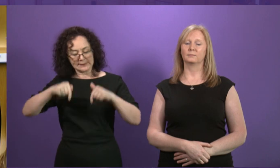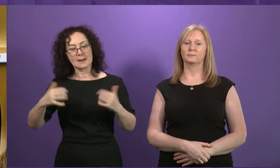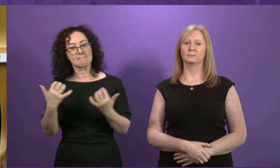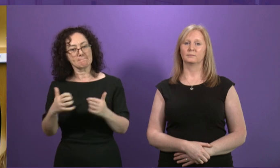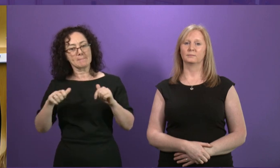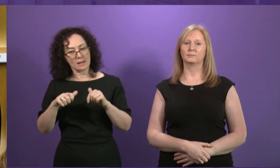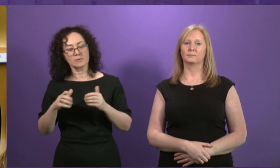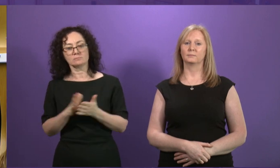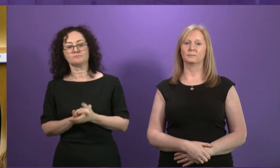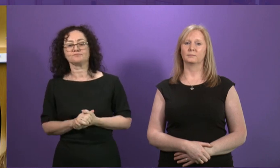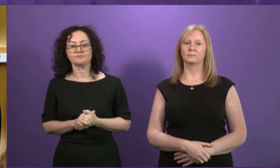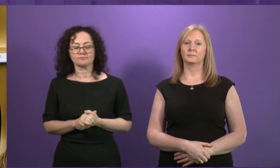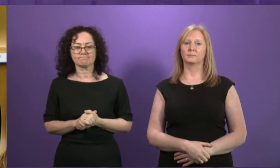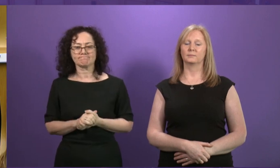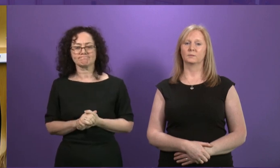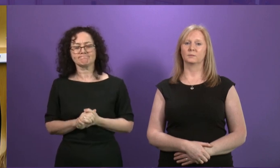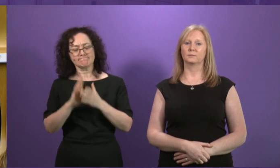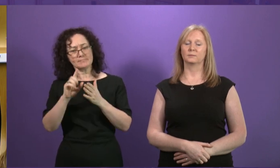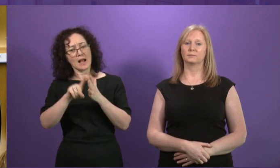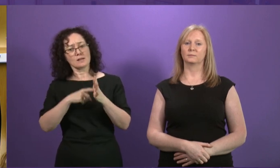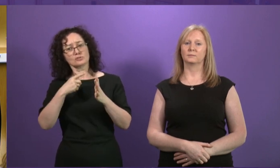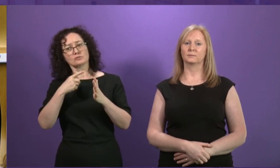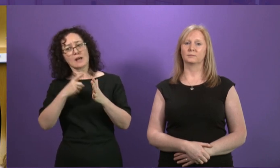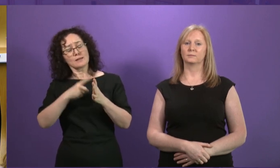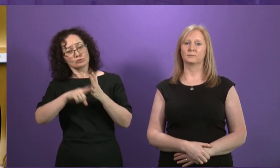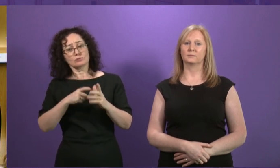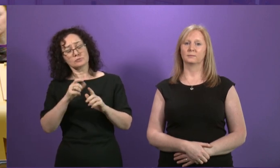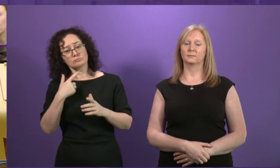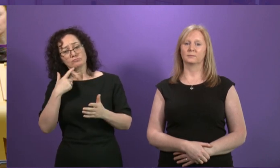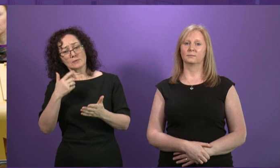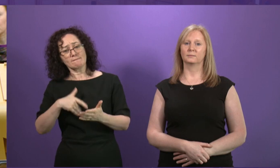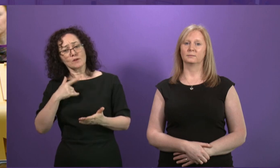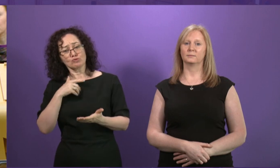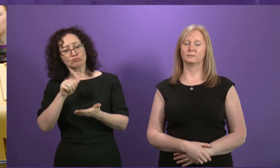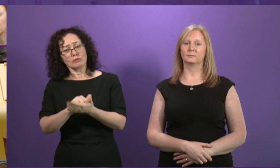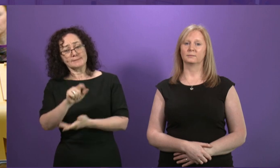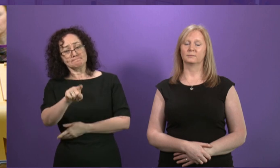the issue. An issue that we grapple with all the time in Government is getting the balance right